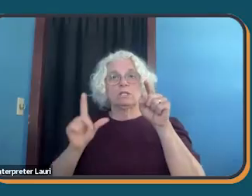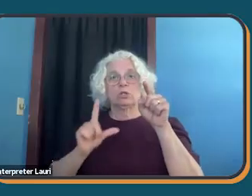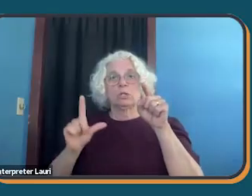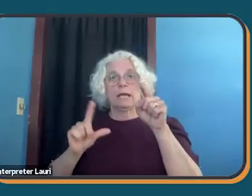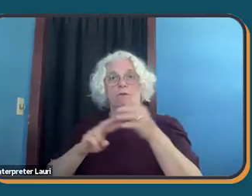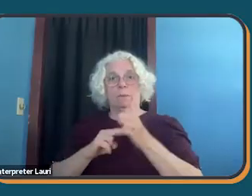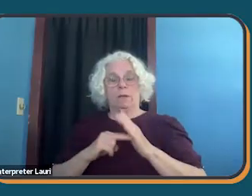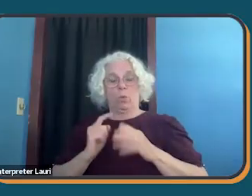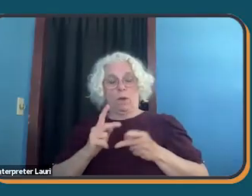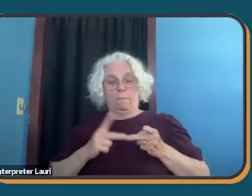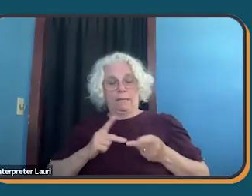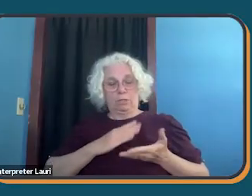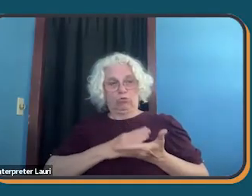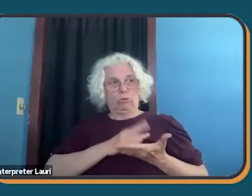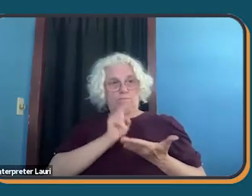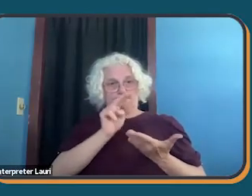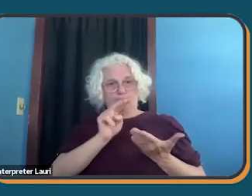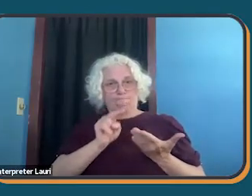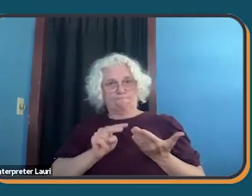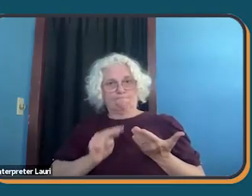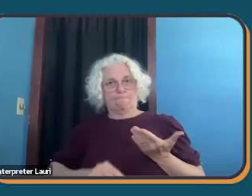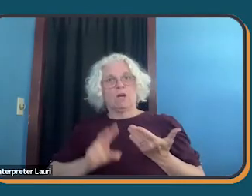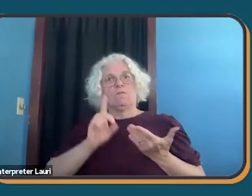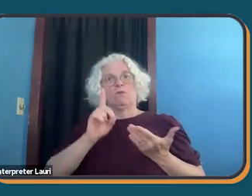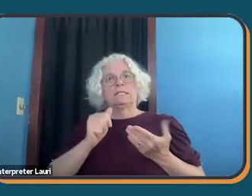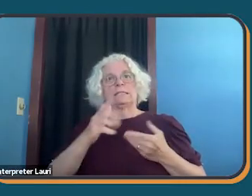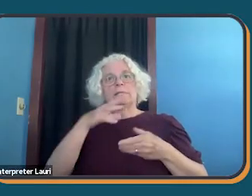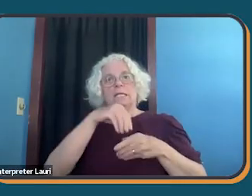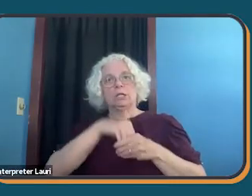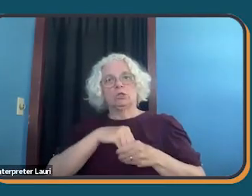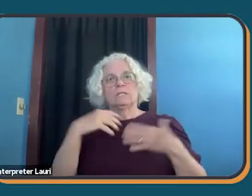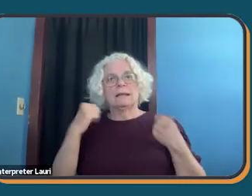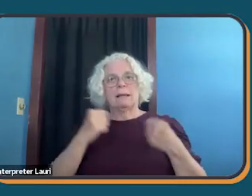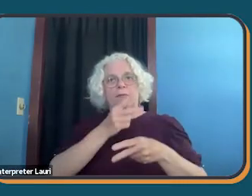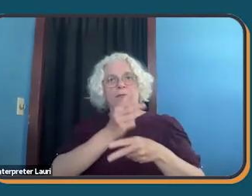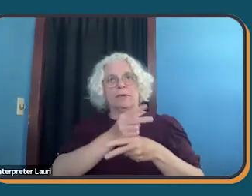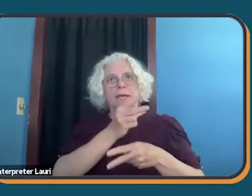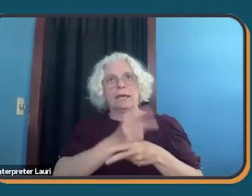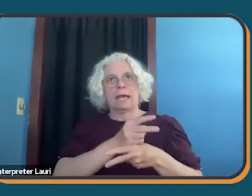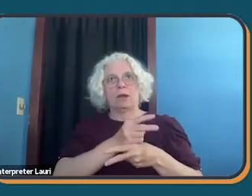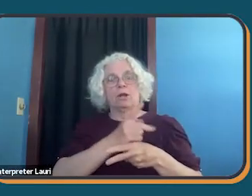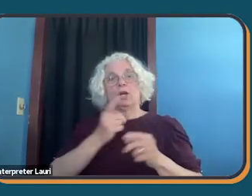bringing together the wealth of existing high-quality materials that are already out there with our newly created tools.